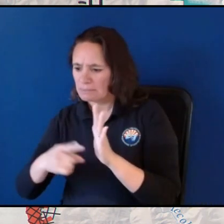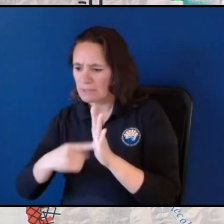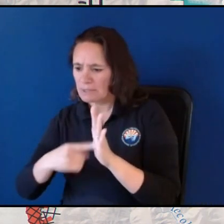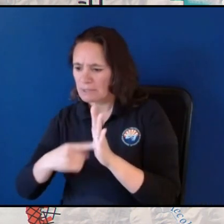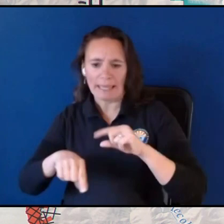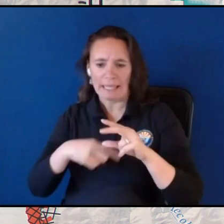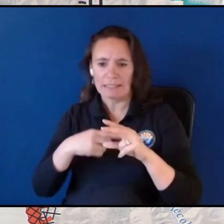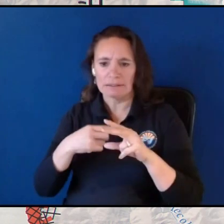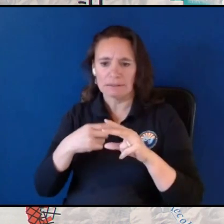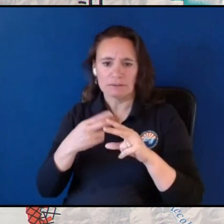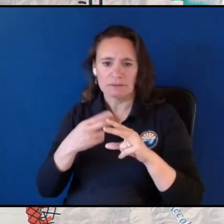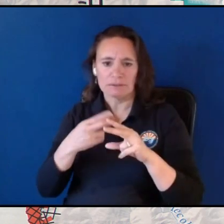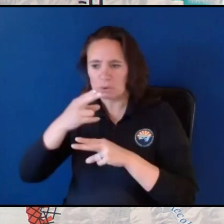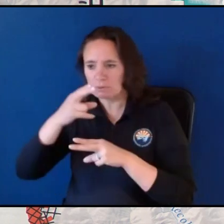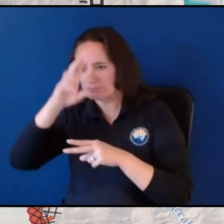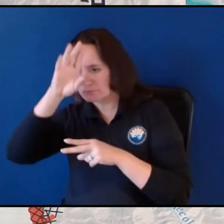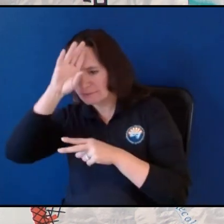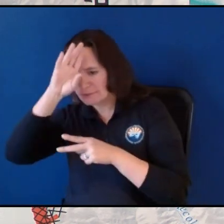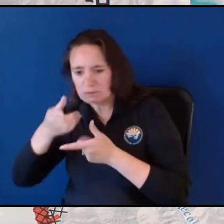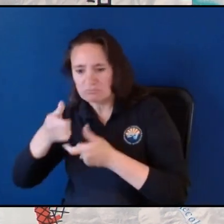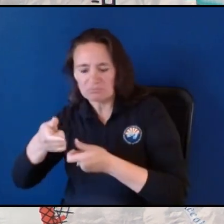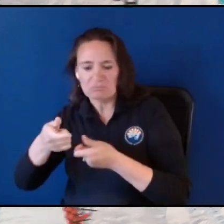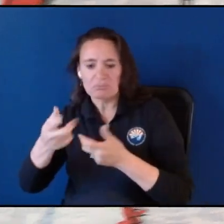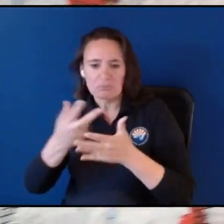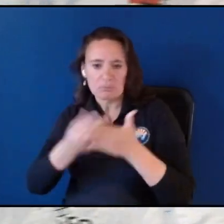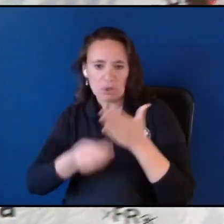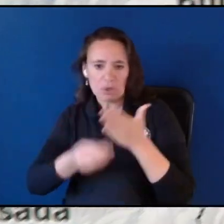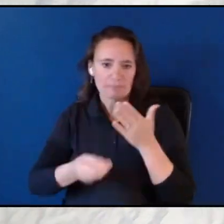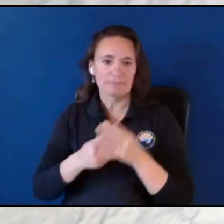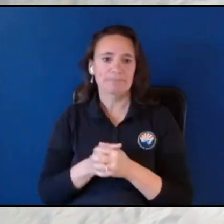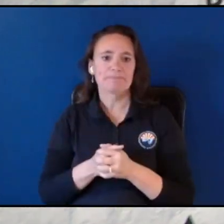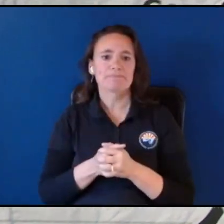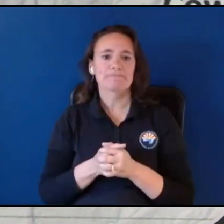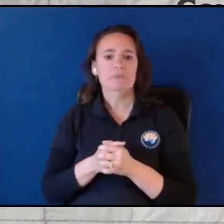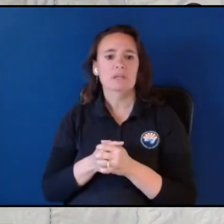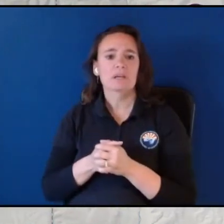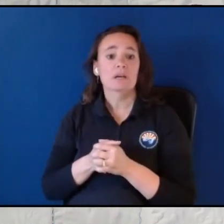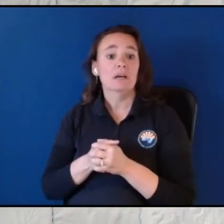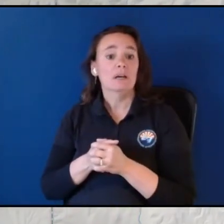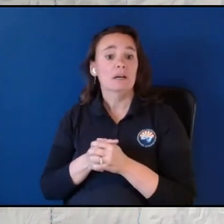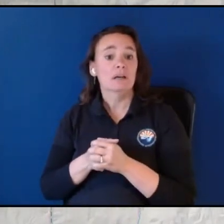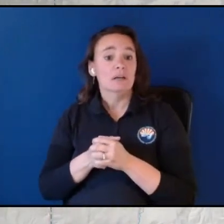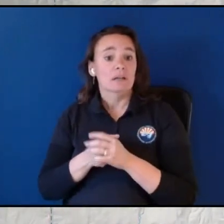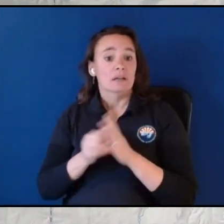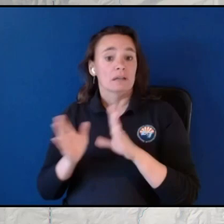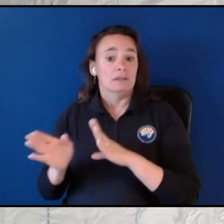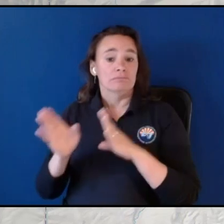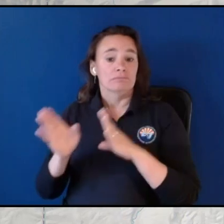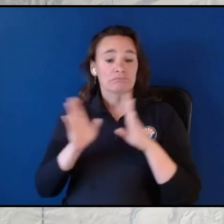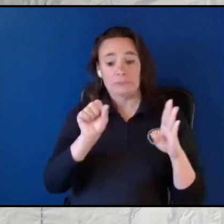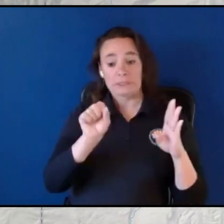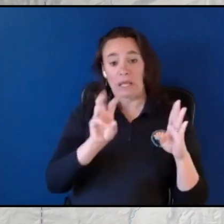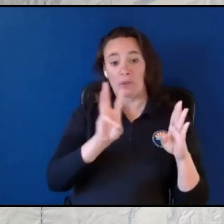cover that before I continued on. So, moving over in the southwest portion of the fire, this is where we had